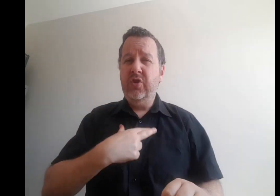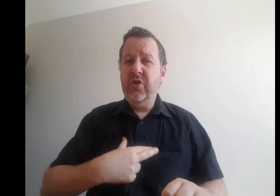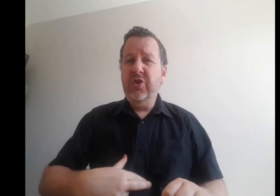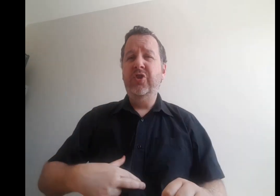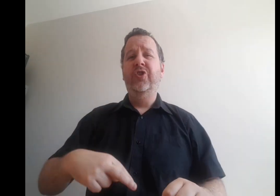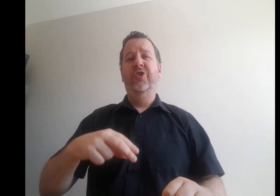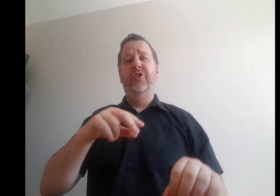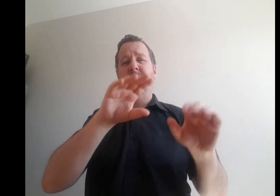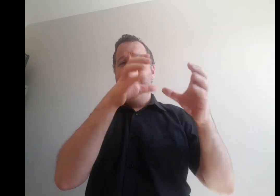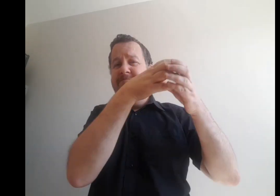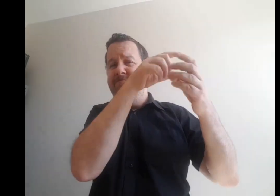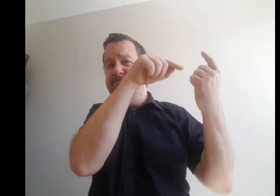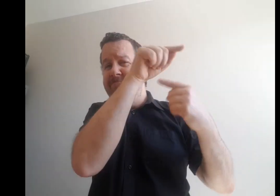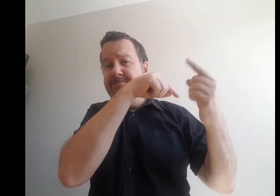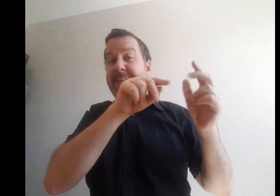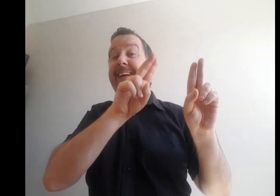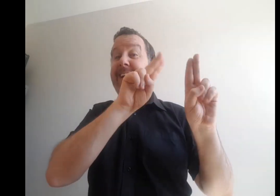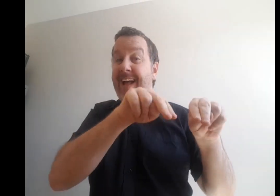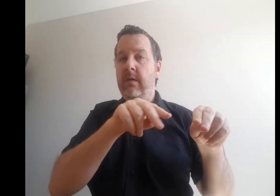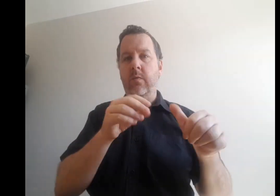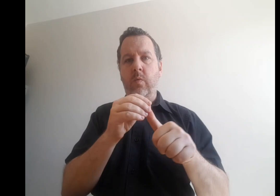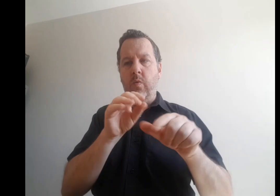people from the upper classes.